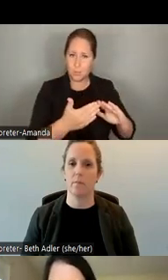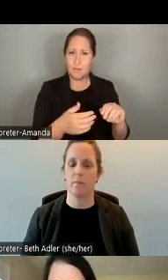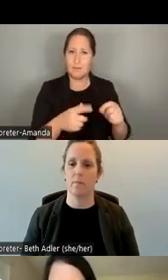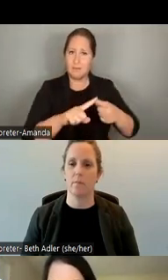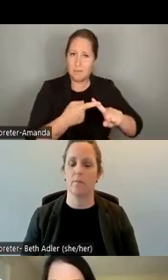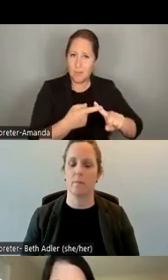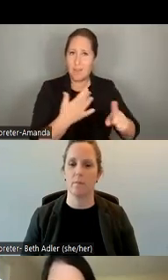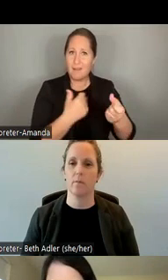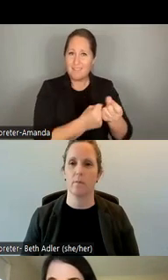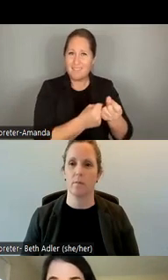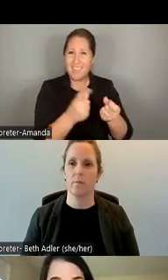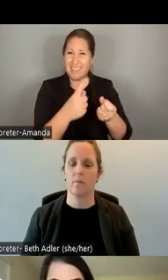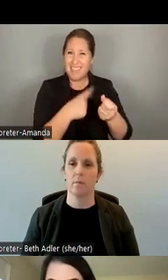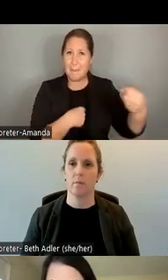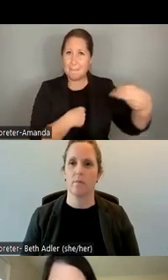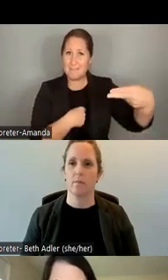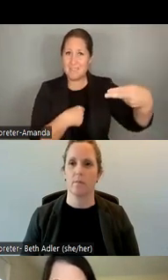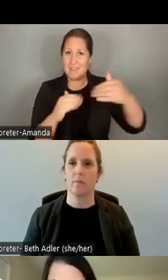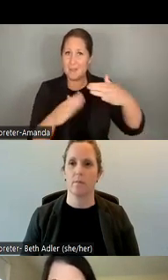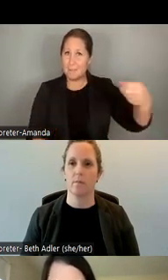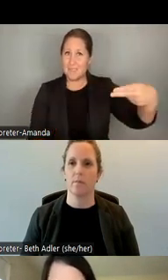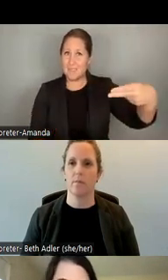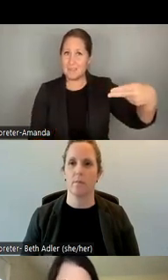a roof over their head and people can go from having these you know beautiful new apartments